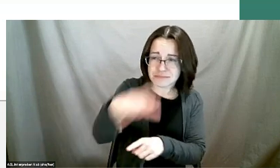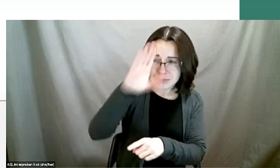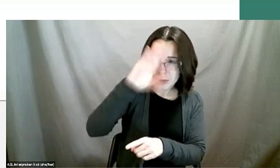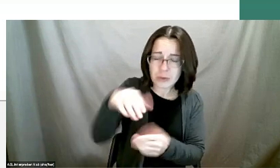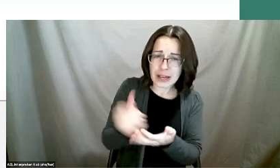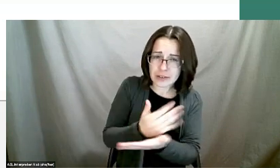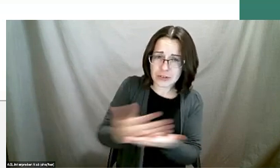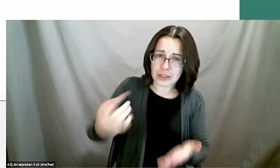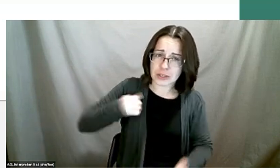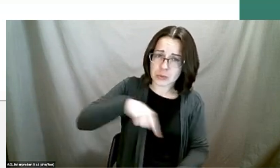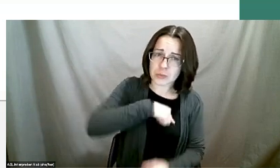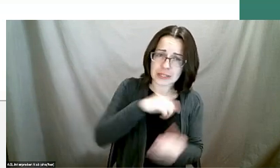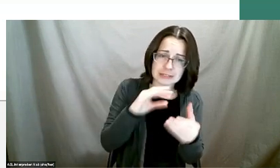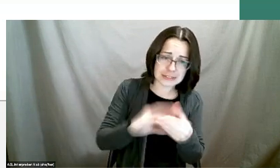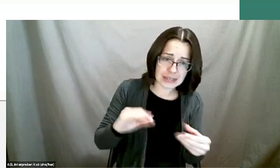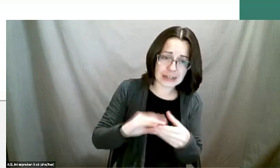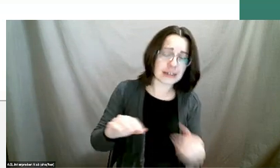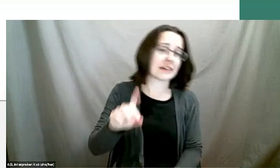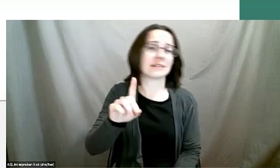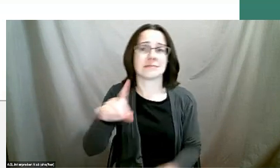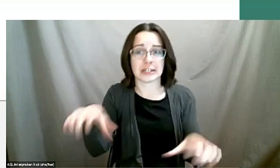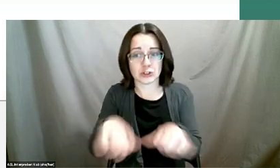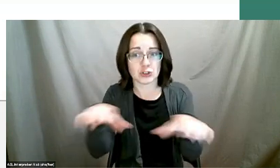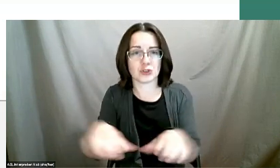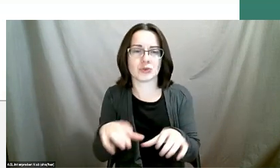in supporting these patients.